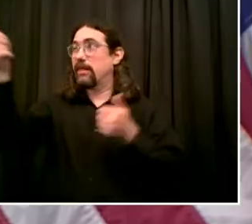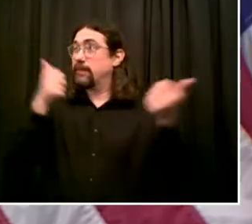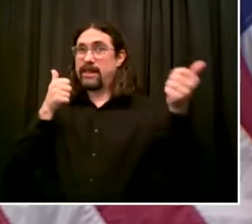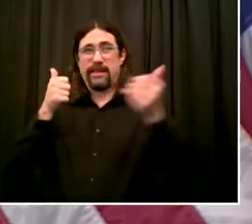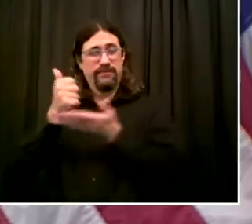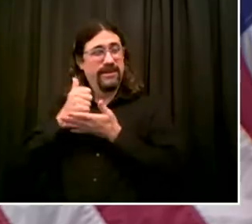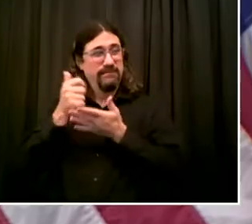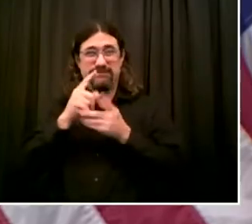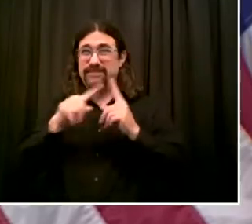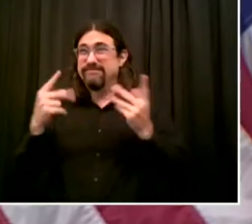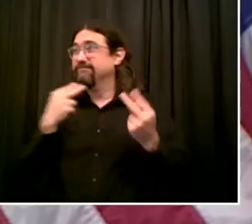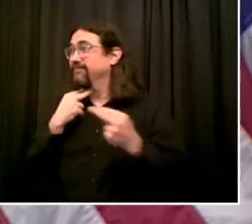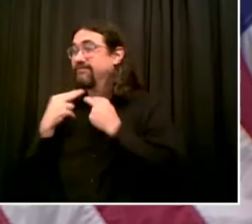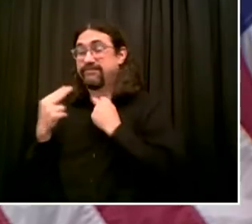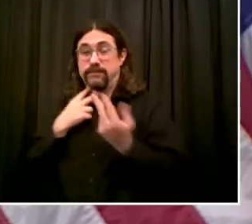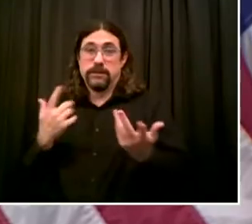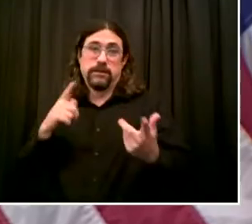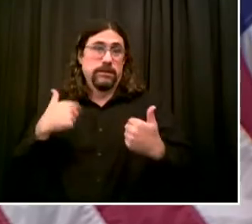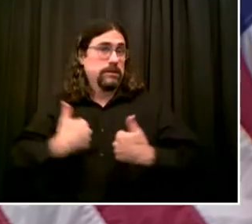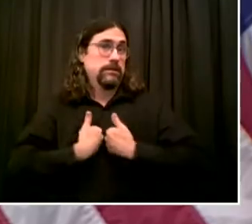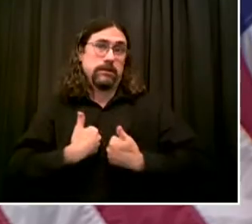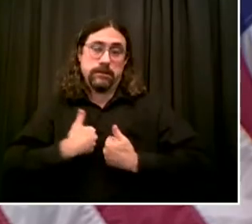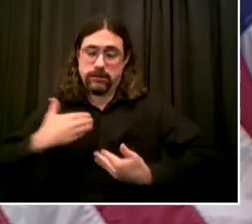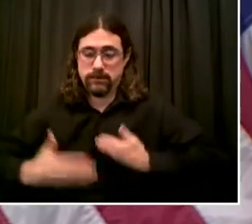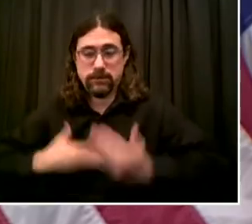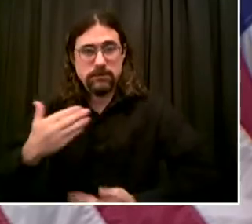THINK YOU ARE AS WE. LL WE ARE GOING TO PERSEVERE AND